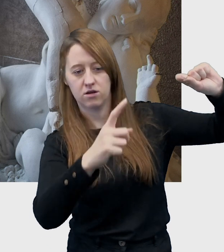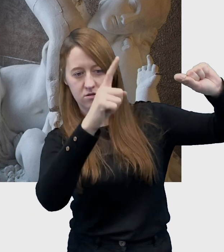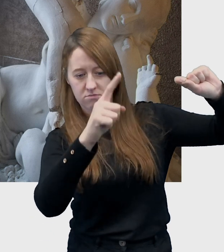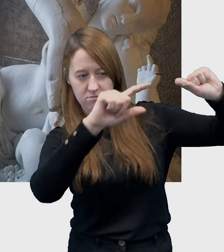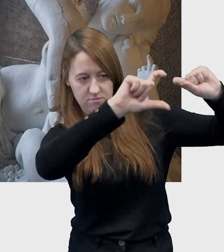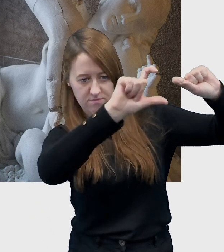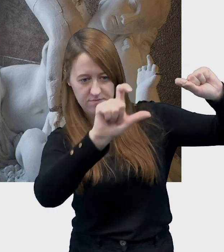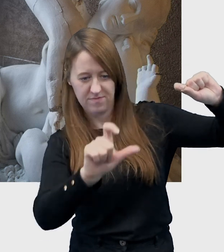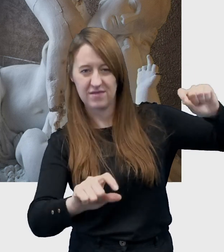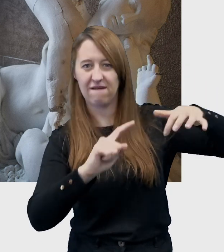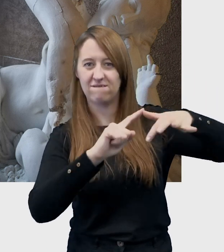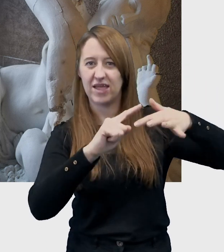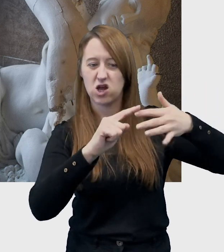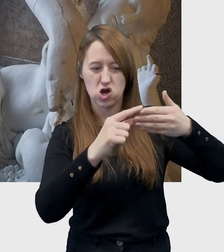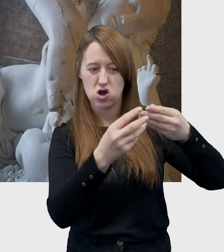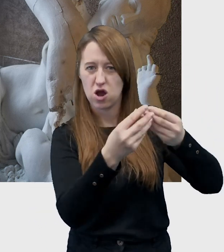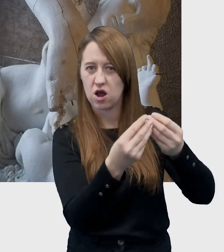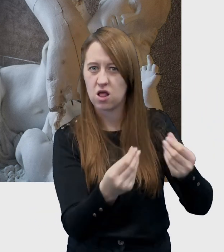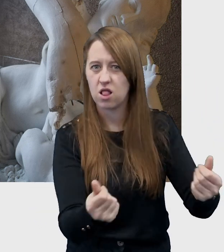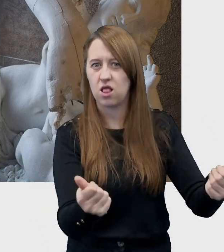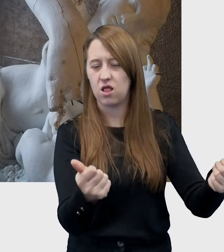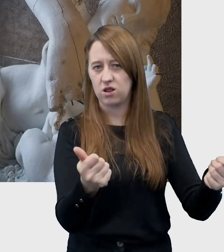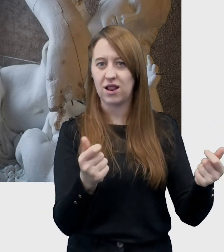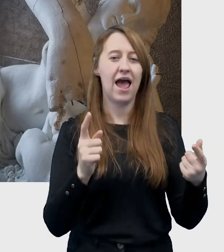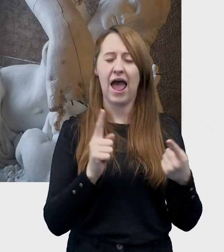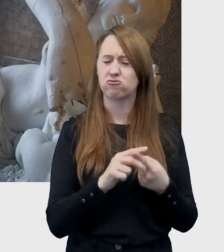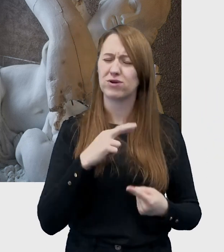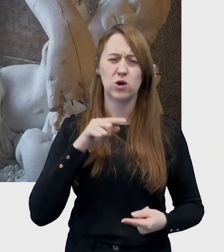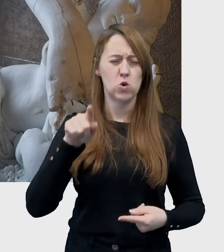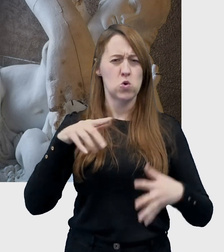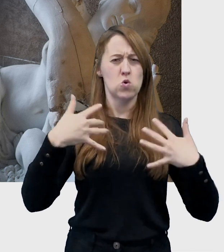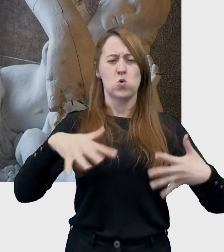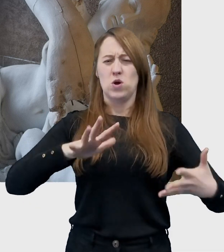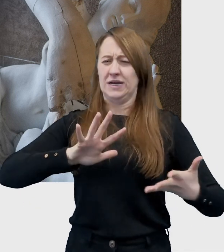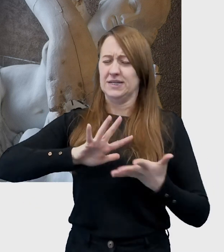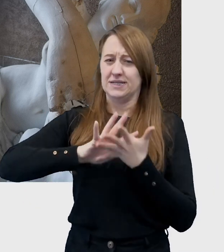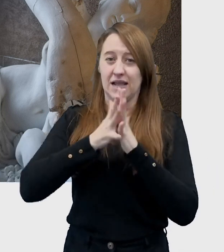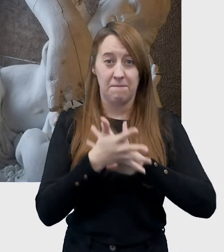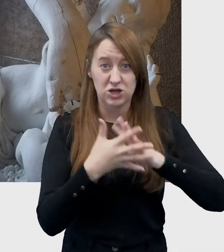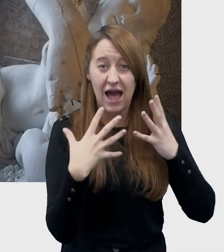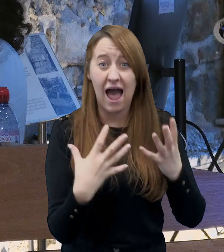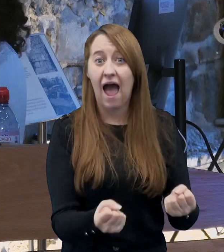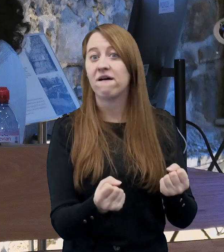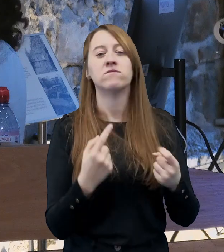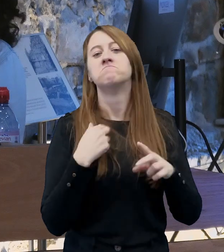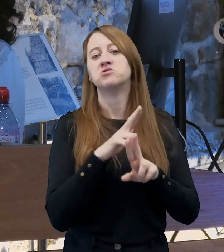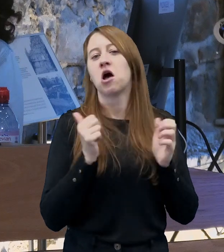loss of fingers. And there was catastrophic damage which which we weren't able to repair.